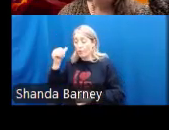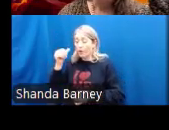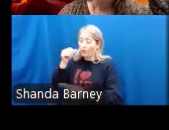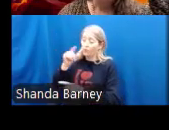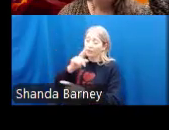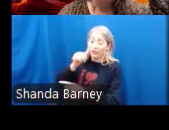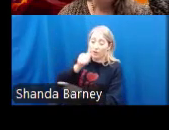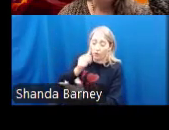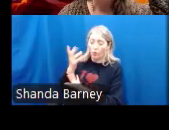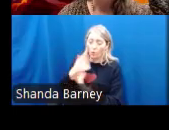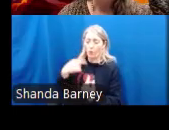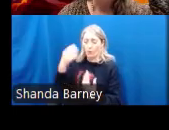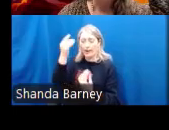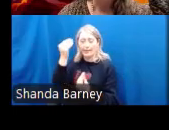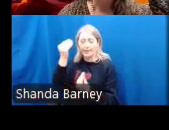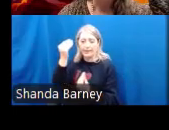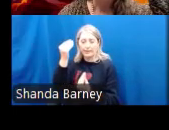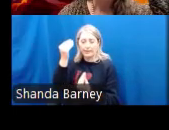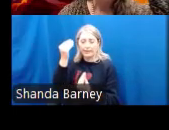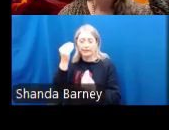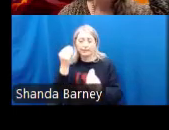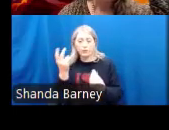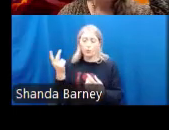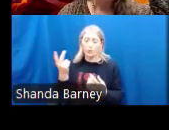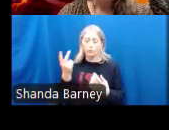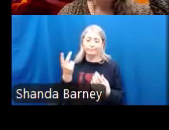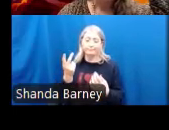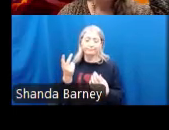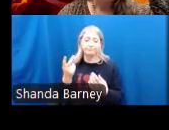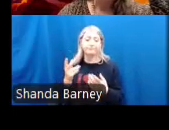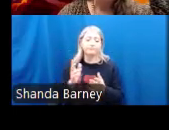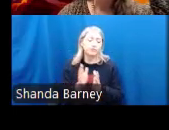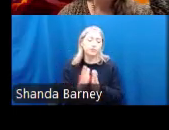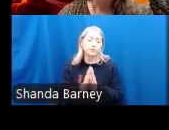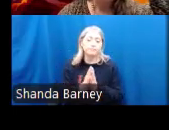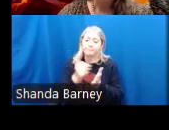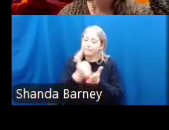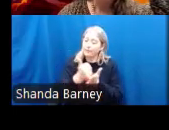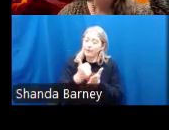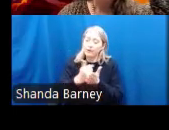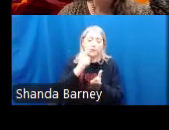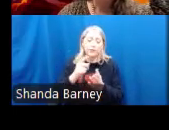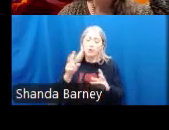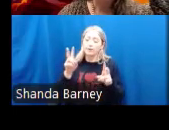that's helpful in assessment talk with other clinicians. I